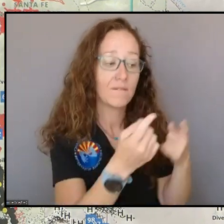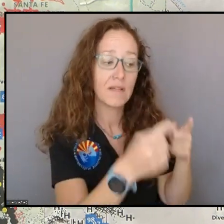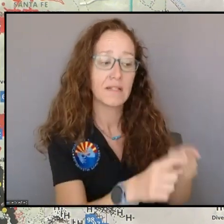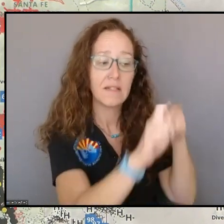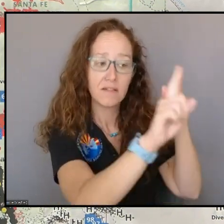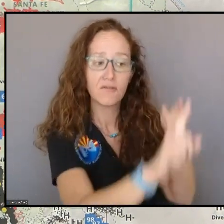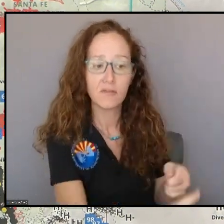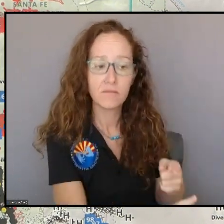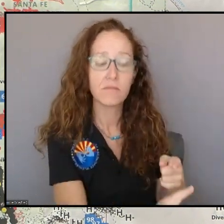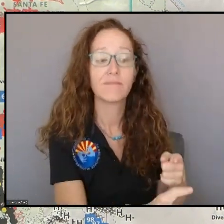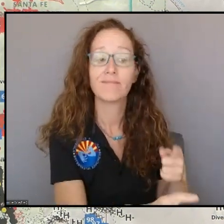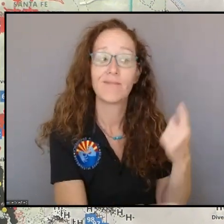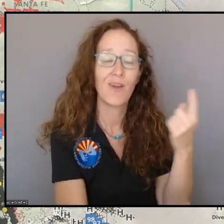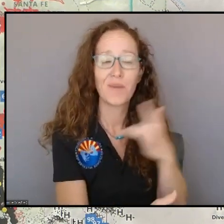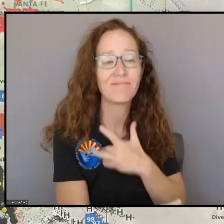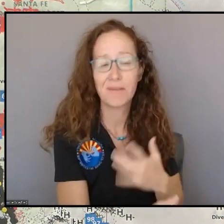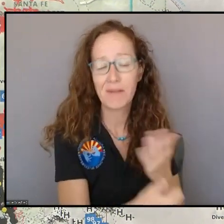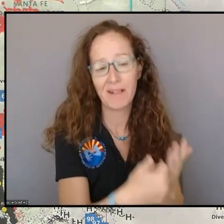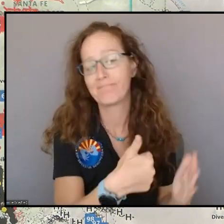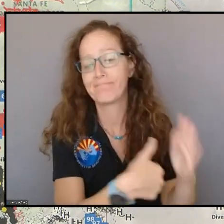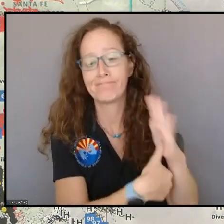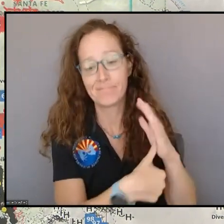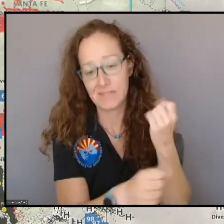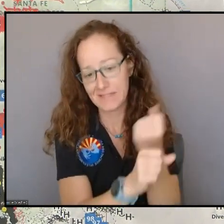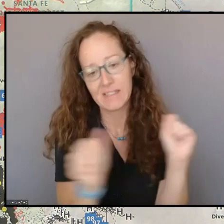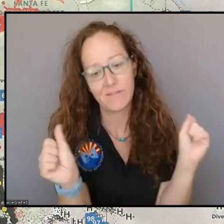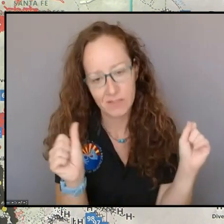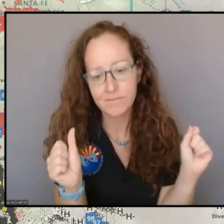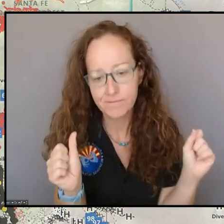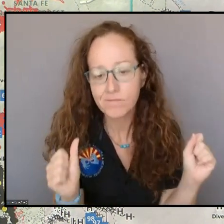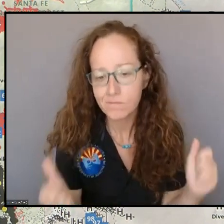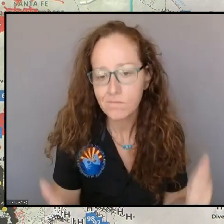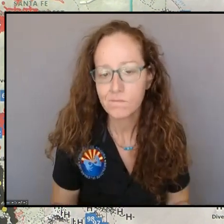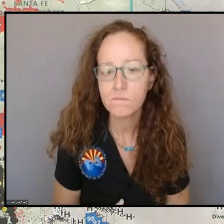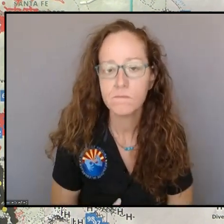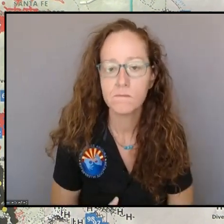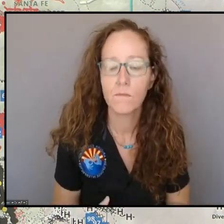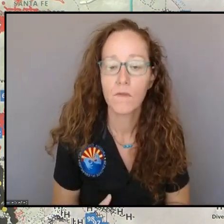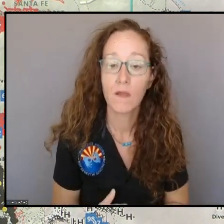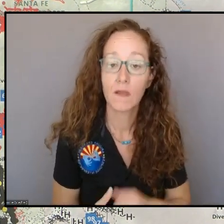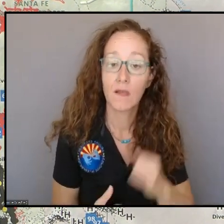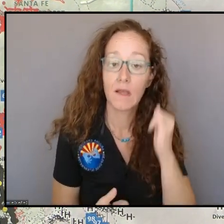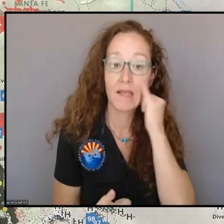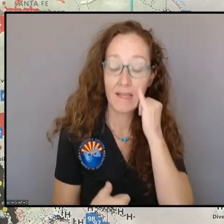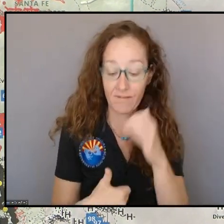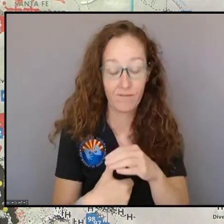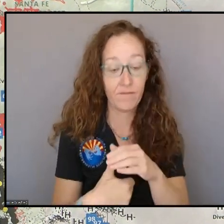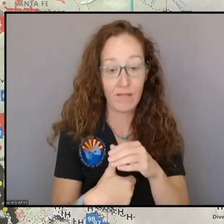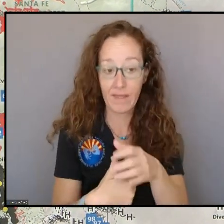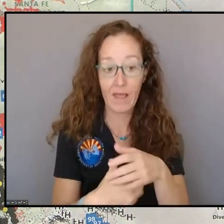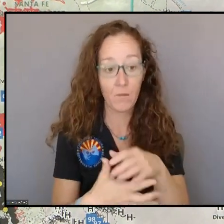objective. And so, if you take away that incident objective, you know, life and safety for the firefighters and